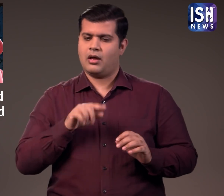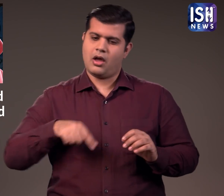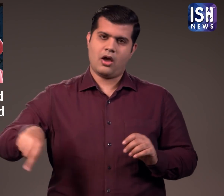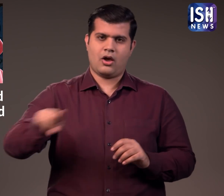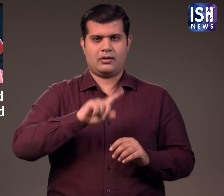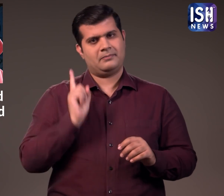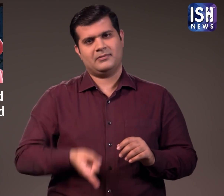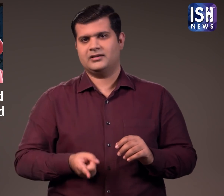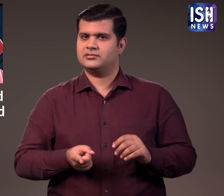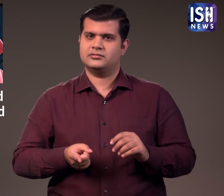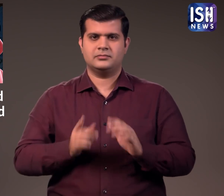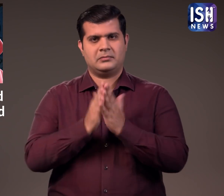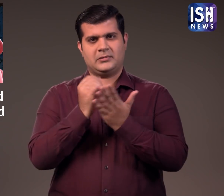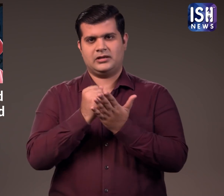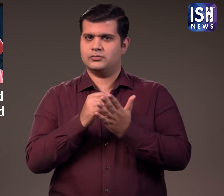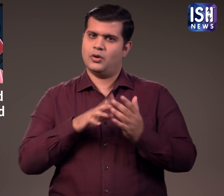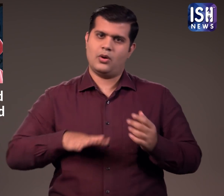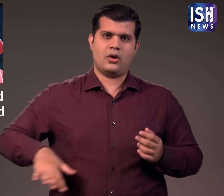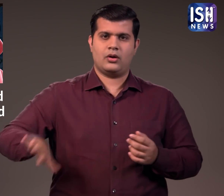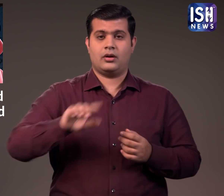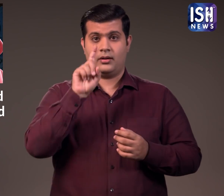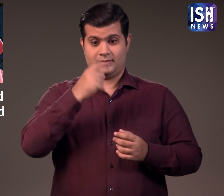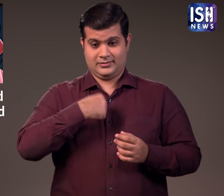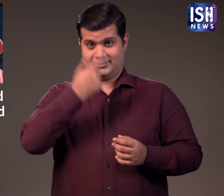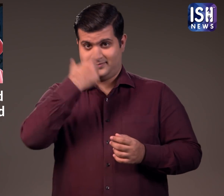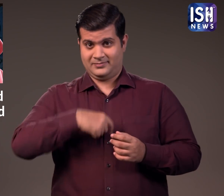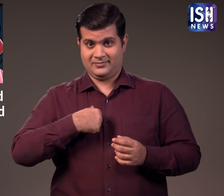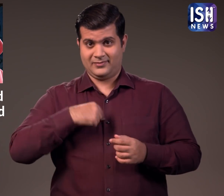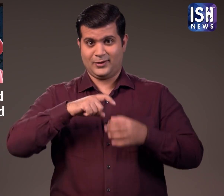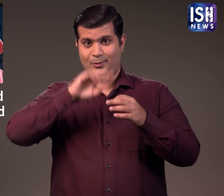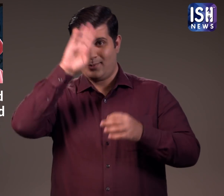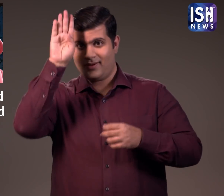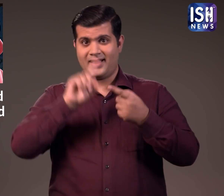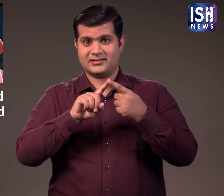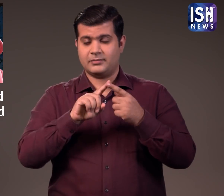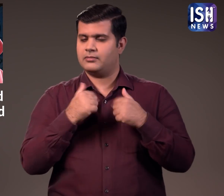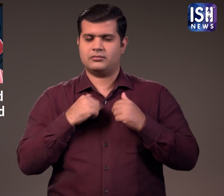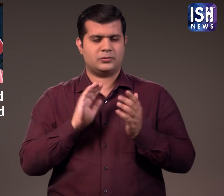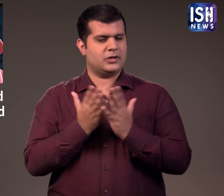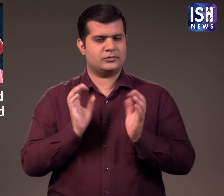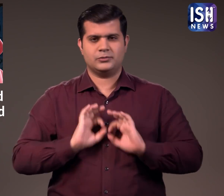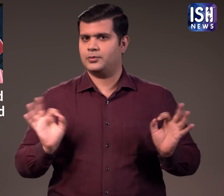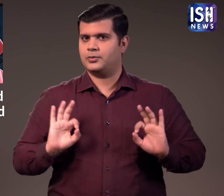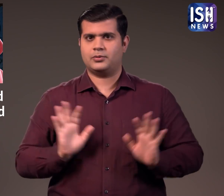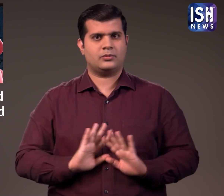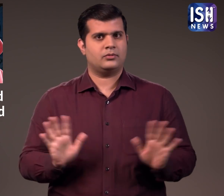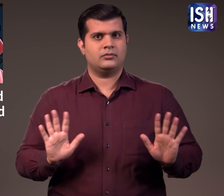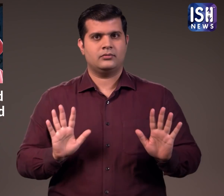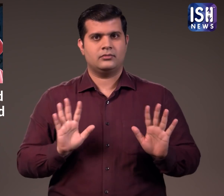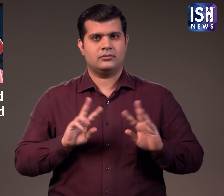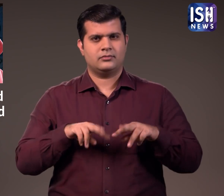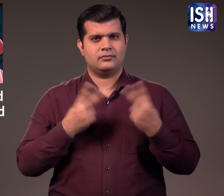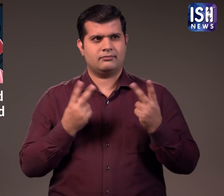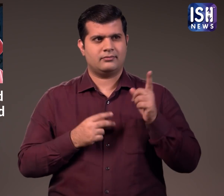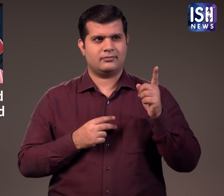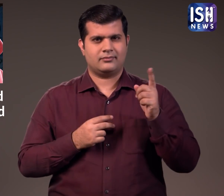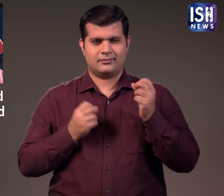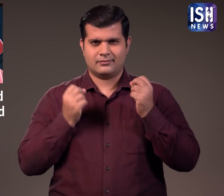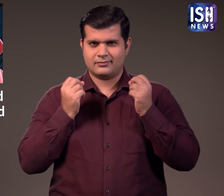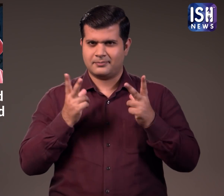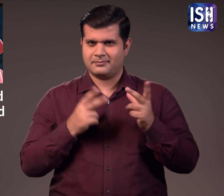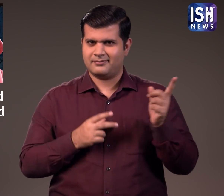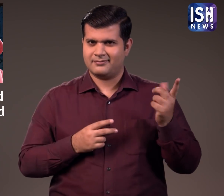Everyone in her family except the Queen need a passport. How strange!